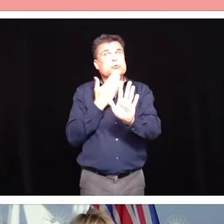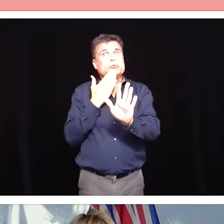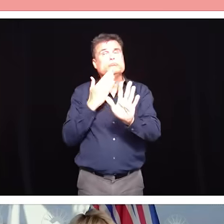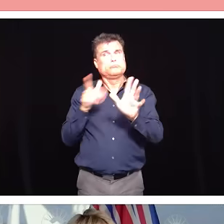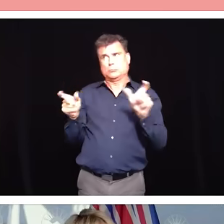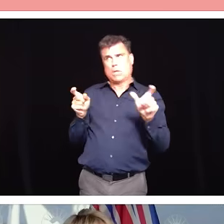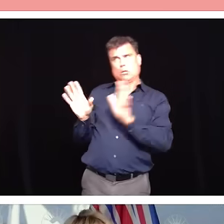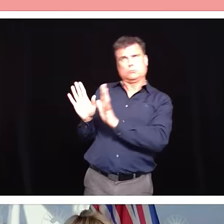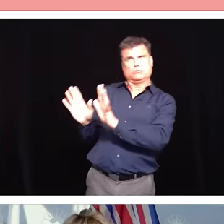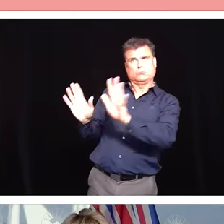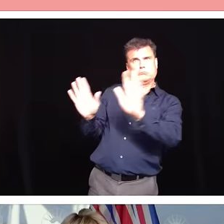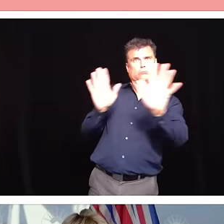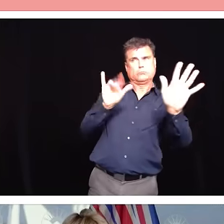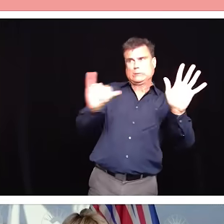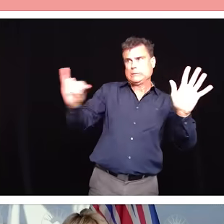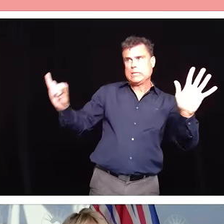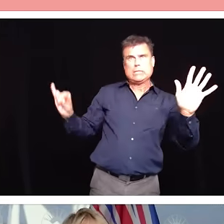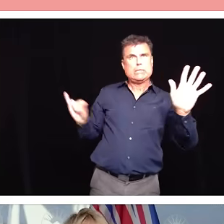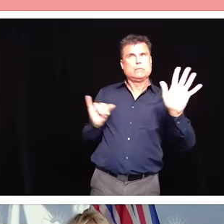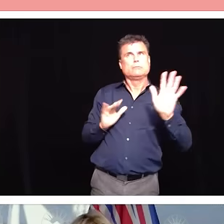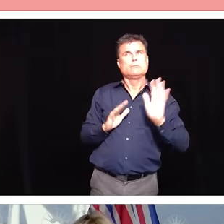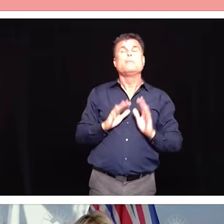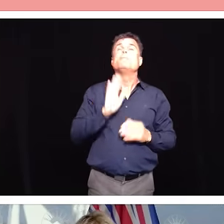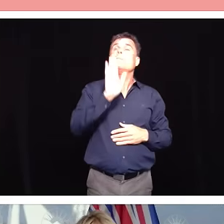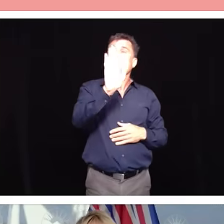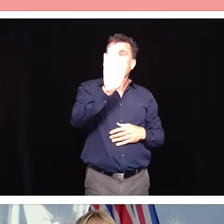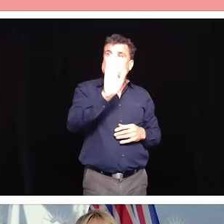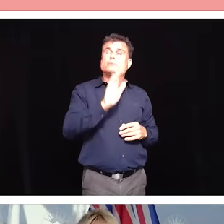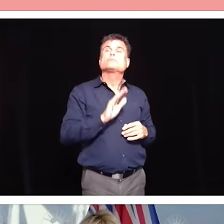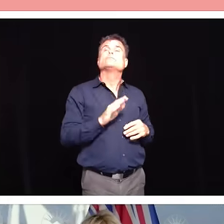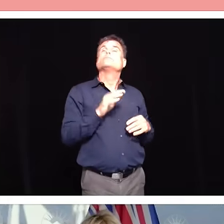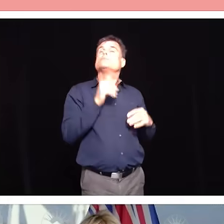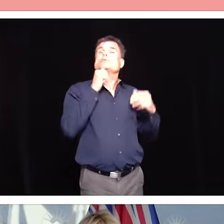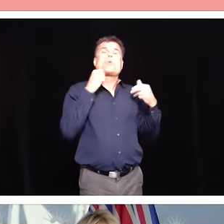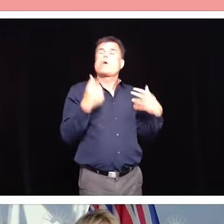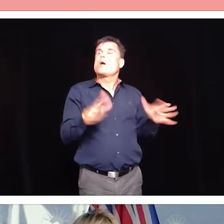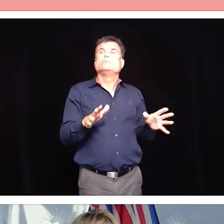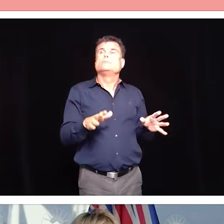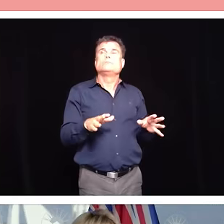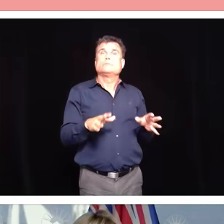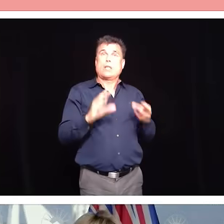And then we have the orange being private The lesbian restaurants, bars or